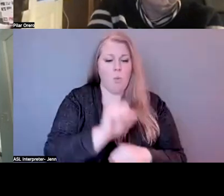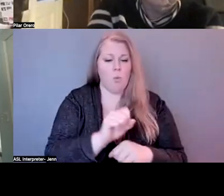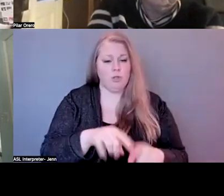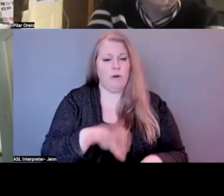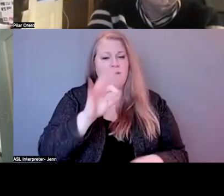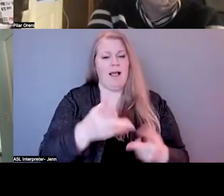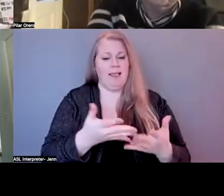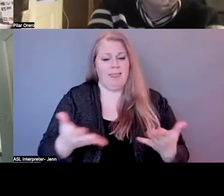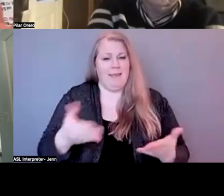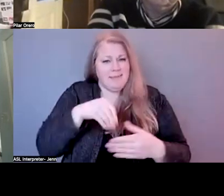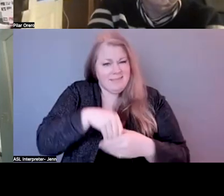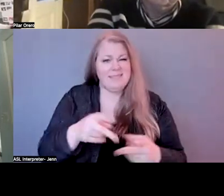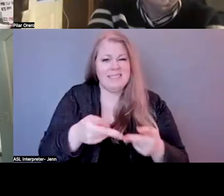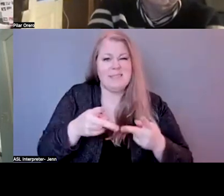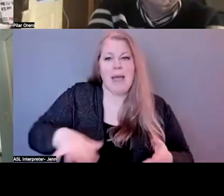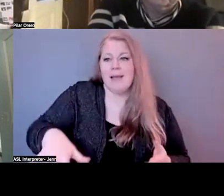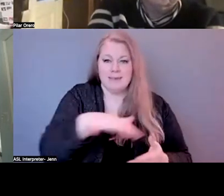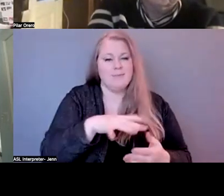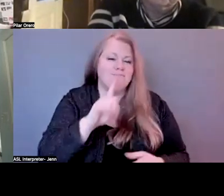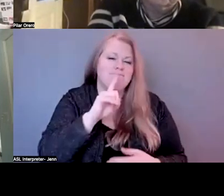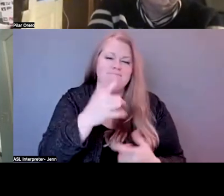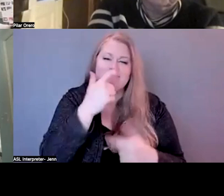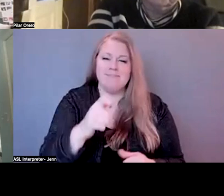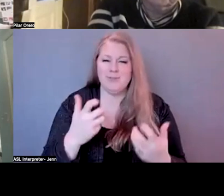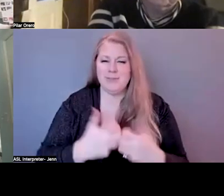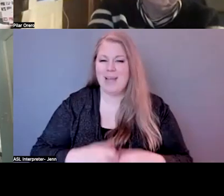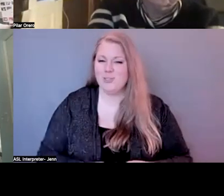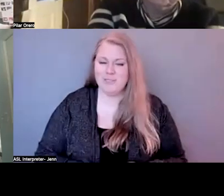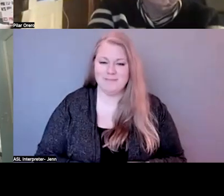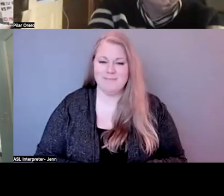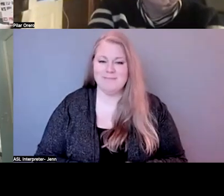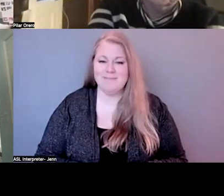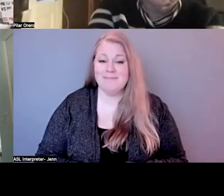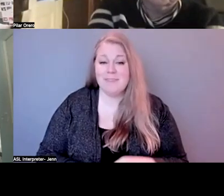That would be an interesting thing in space. Sorry.